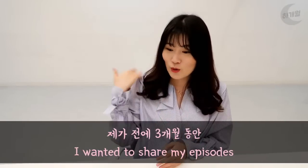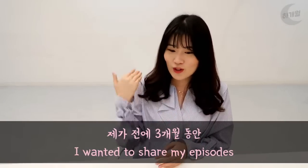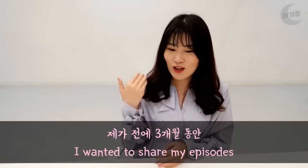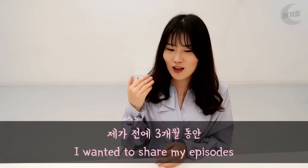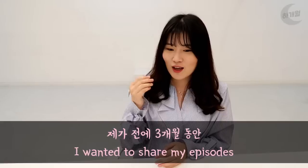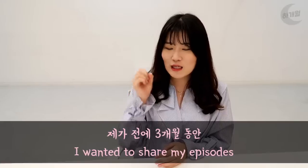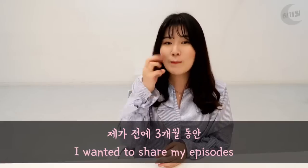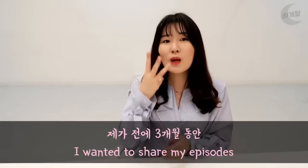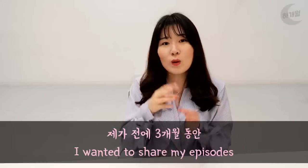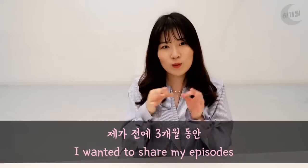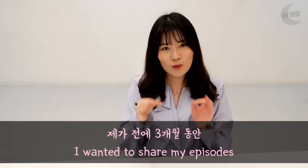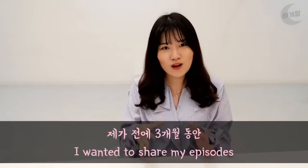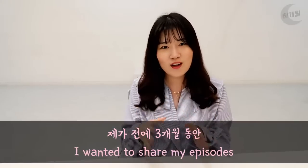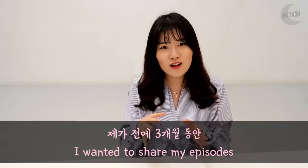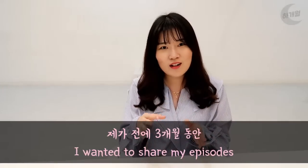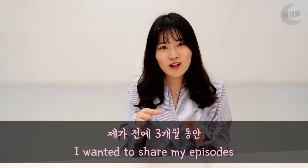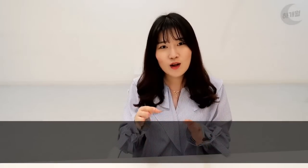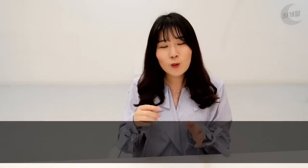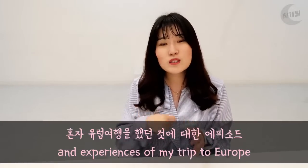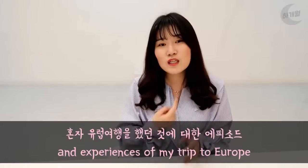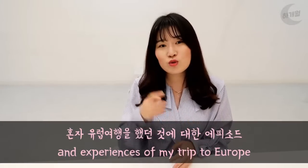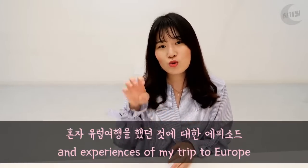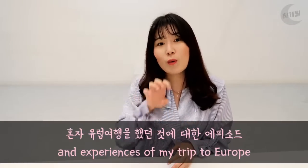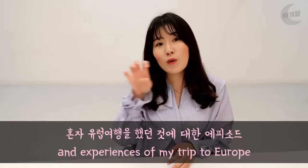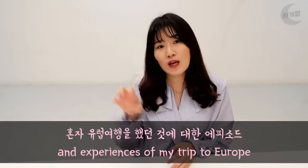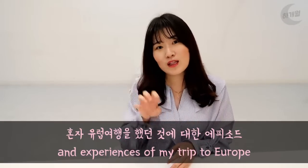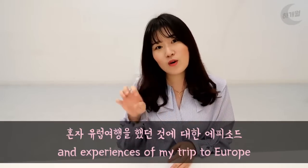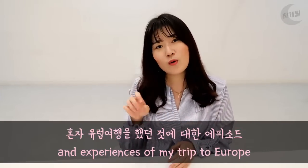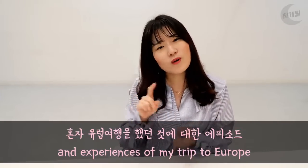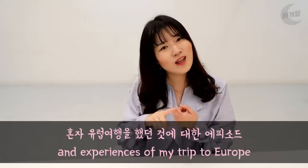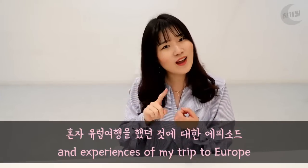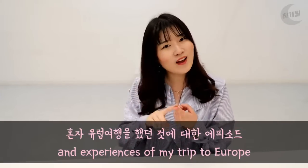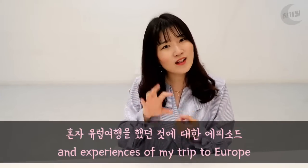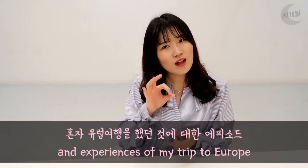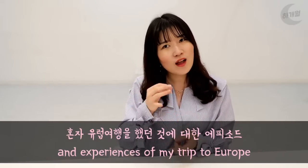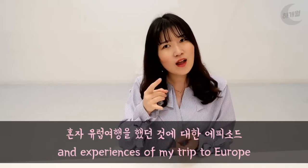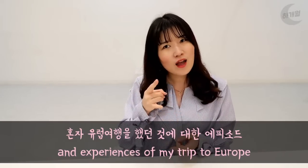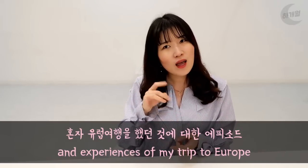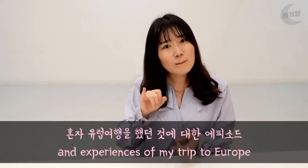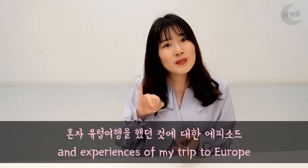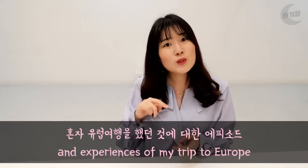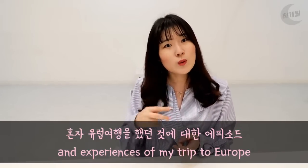I wanted to share my episodes and experiences of my trip to Europe